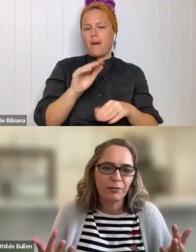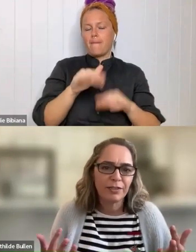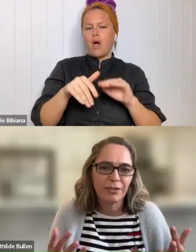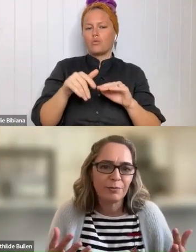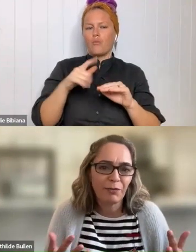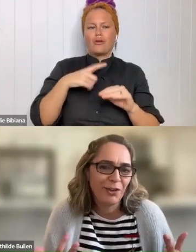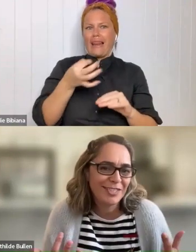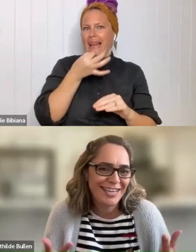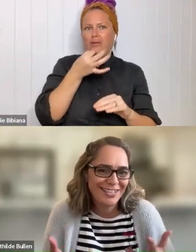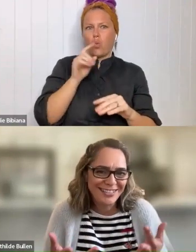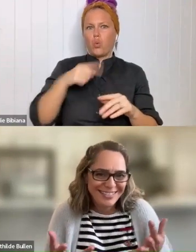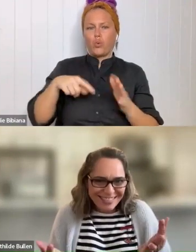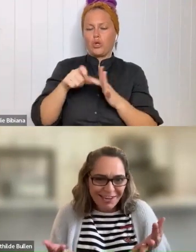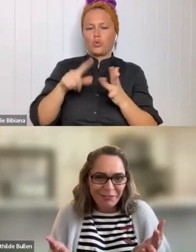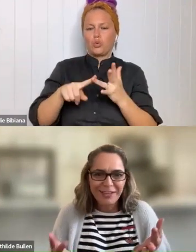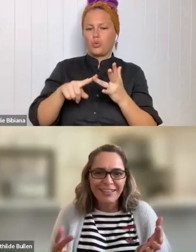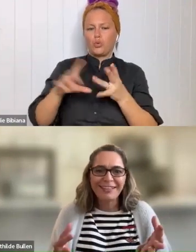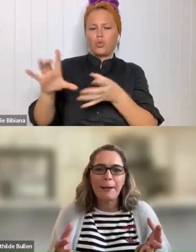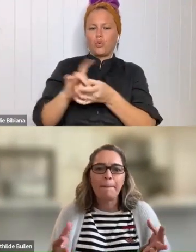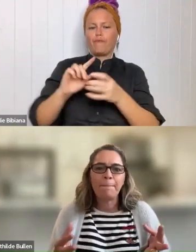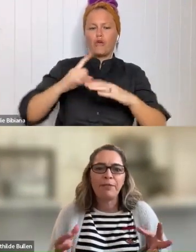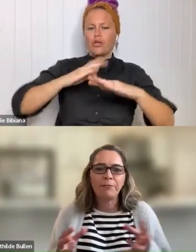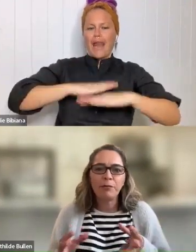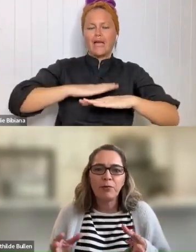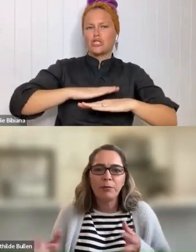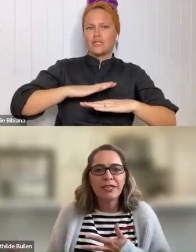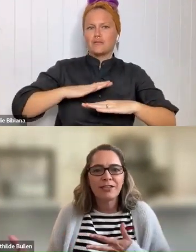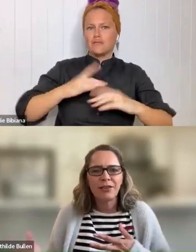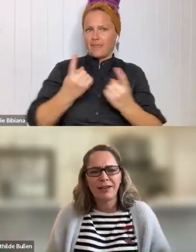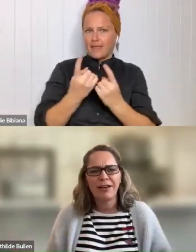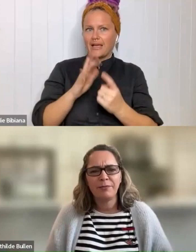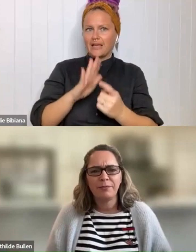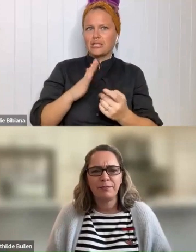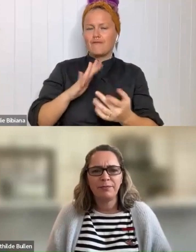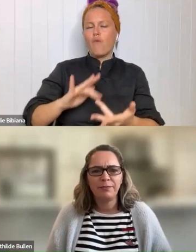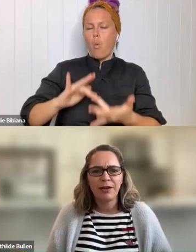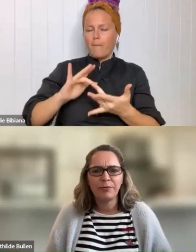do in terms of installation stuff. More formally. So I kind